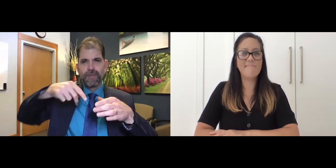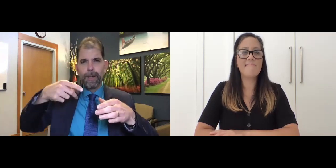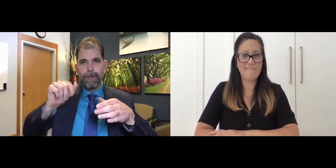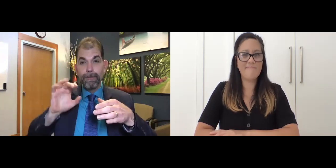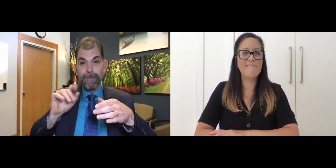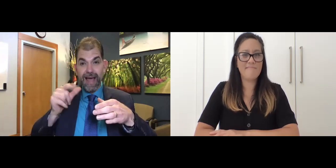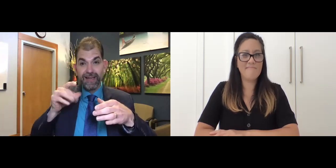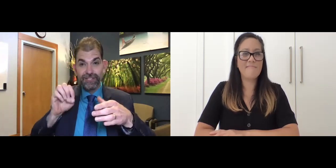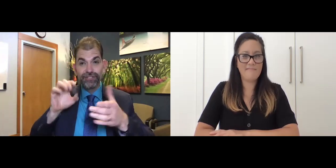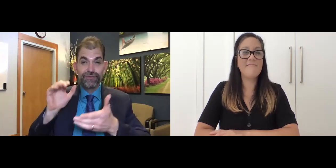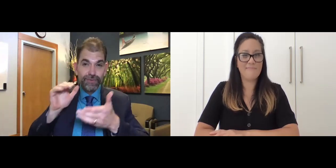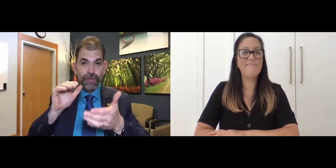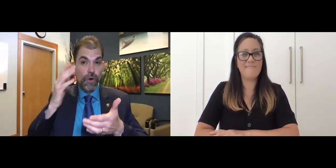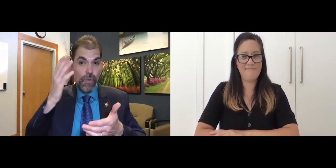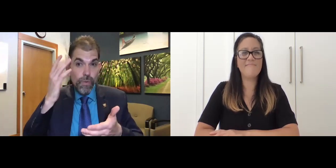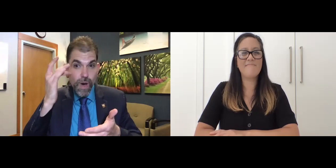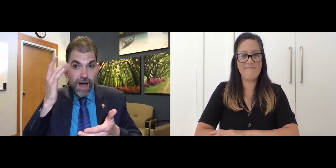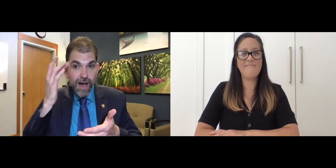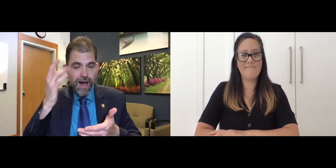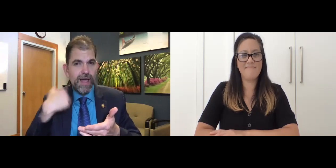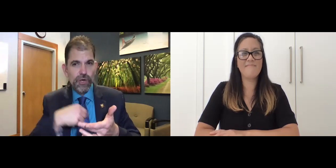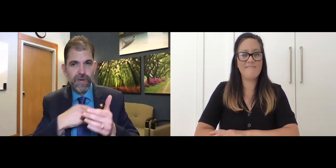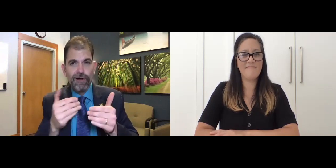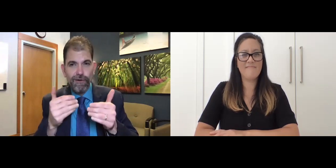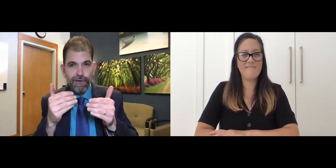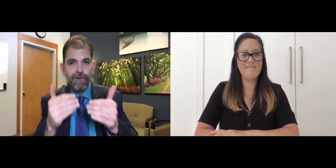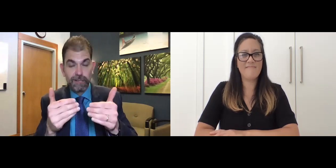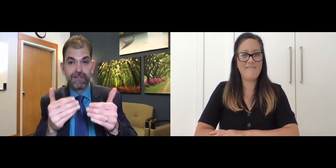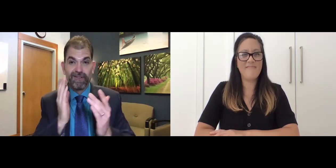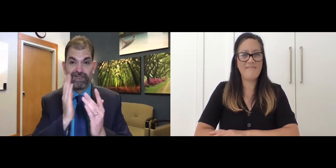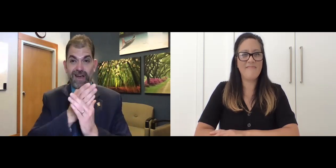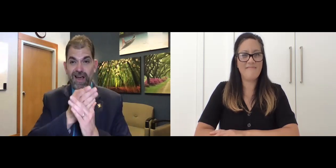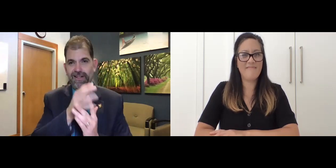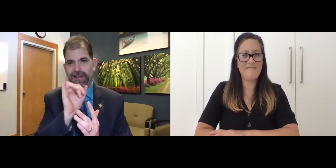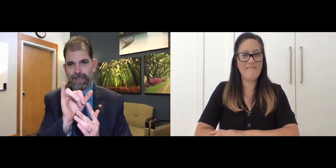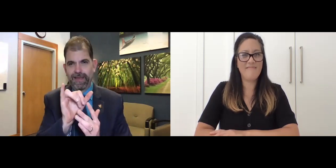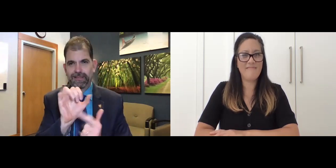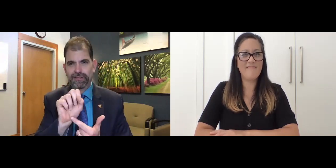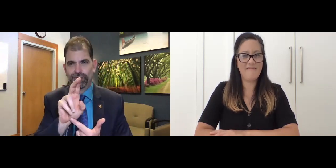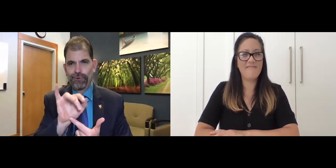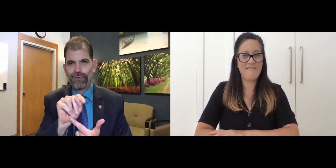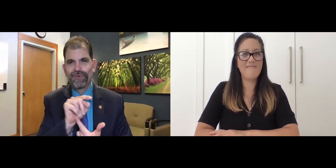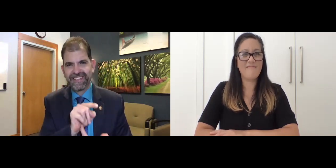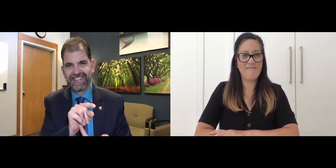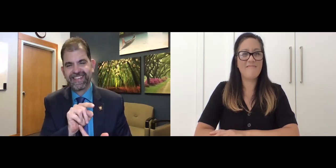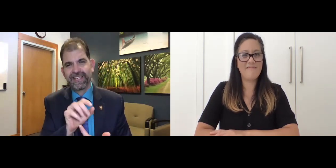and our team was able to evaluate that and she was able to file